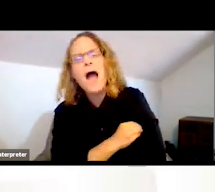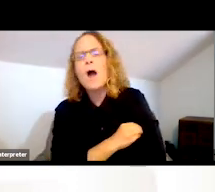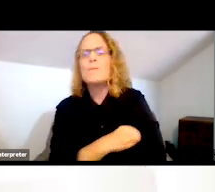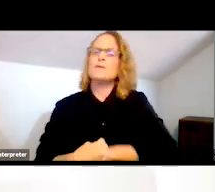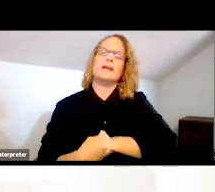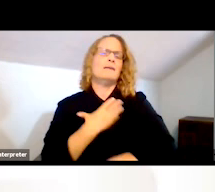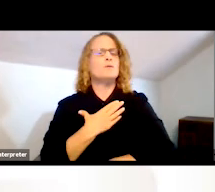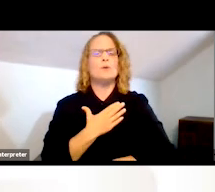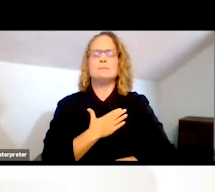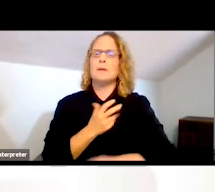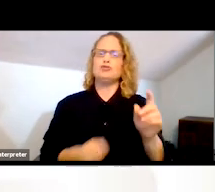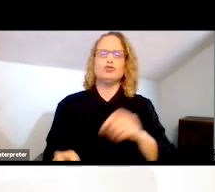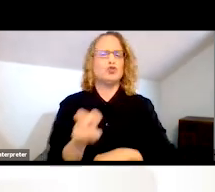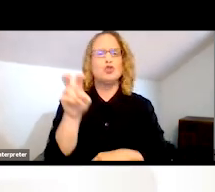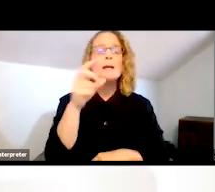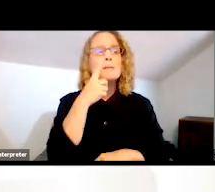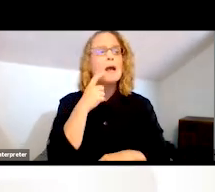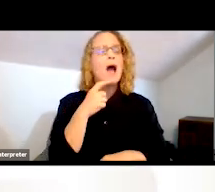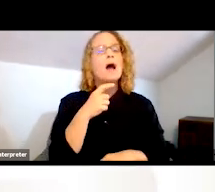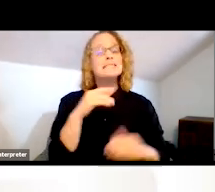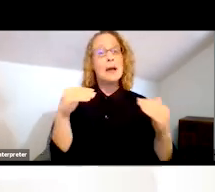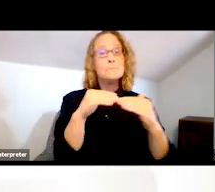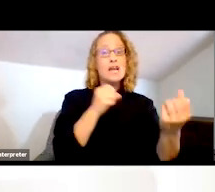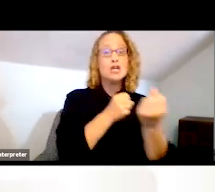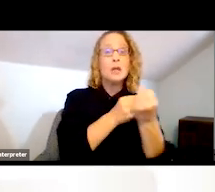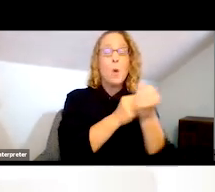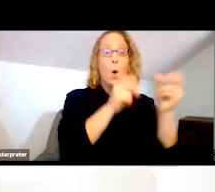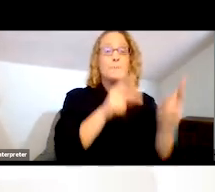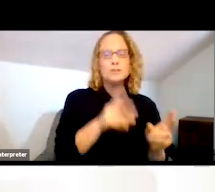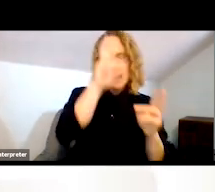to help people get better. But the peer support part of it,